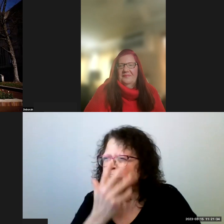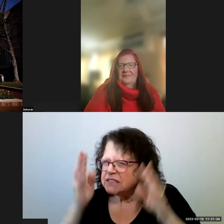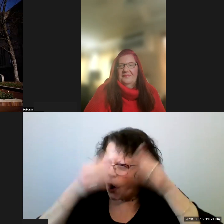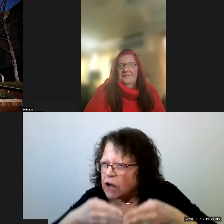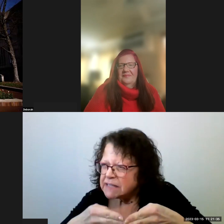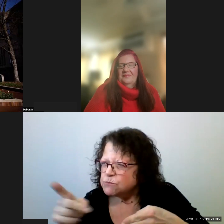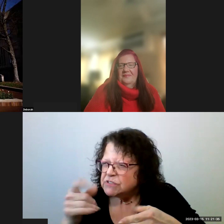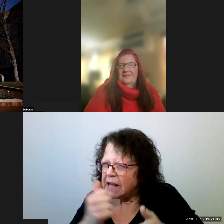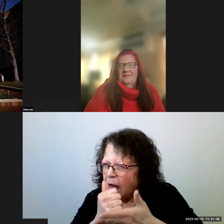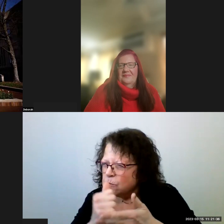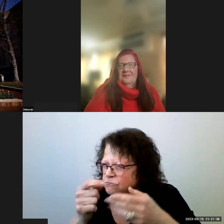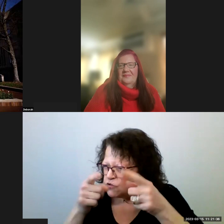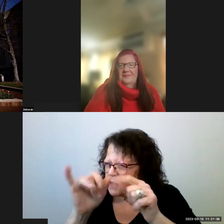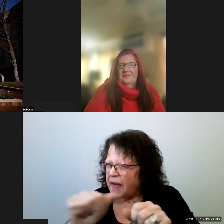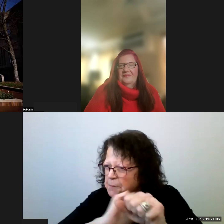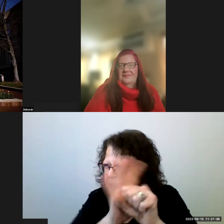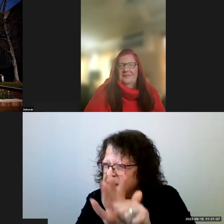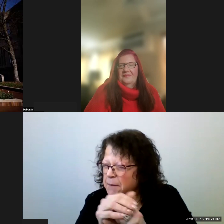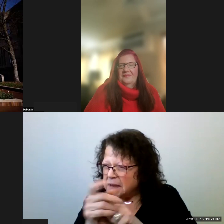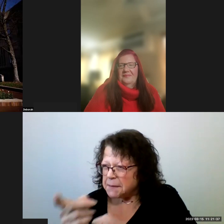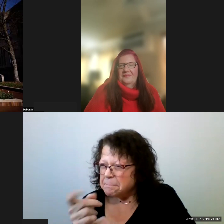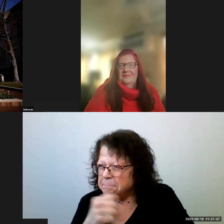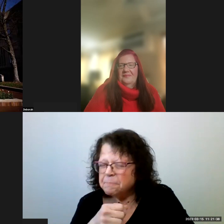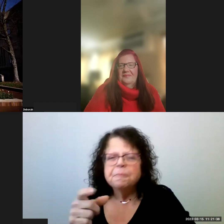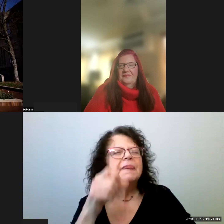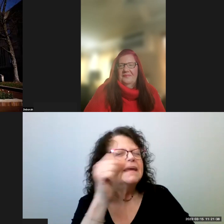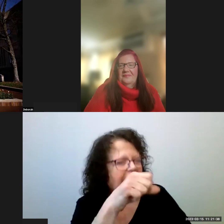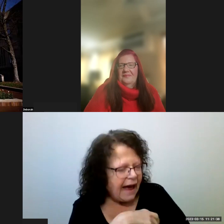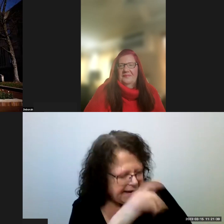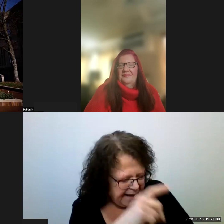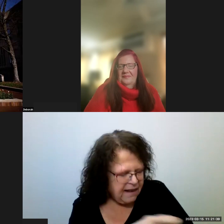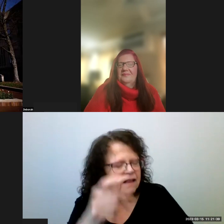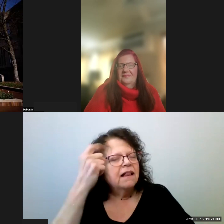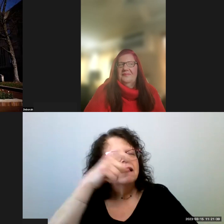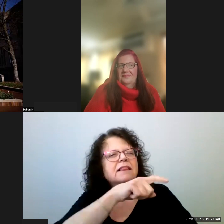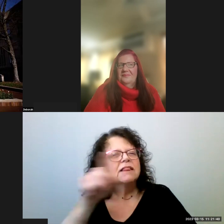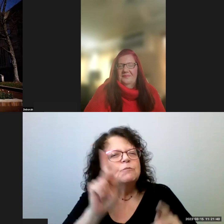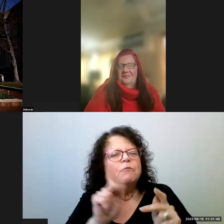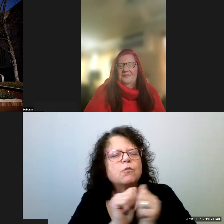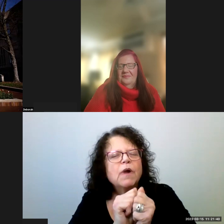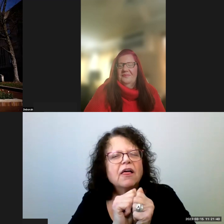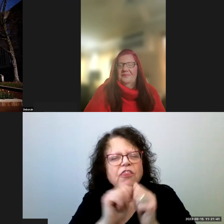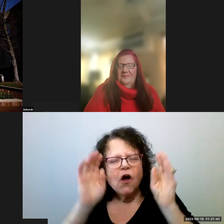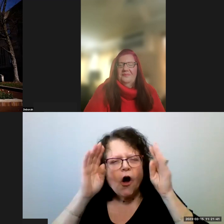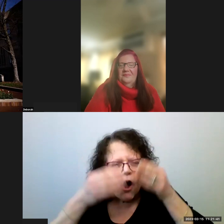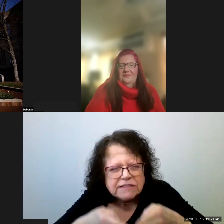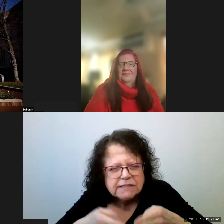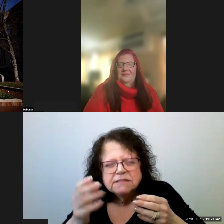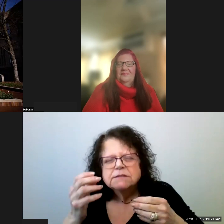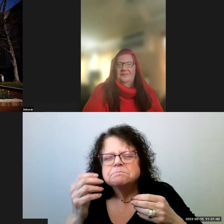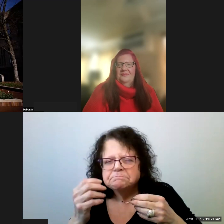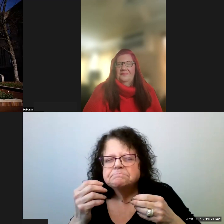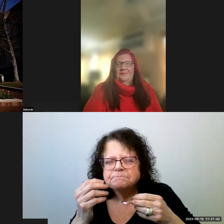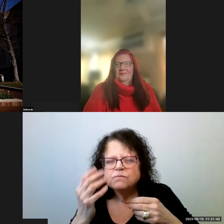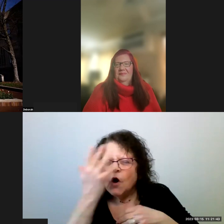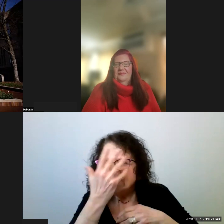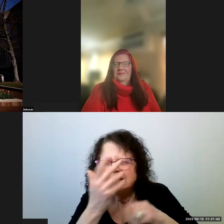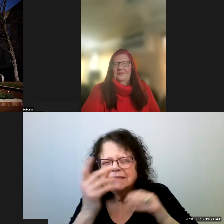> DELORES: Oh, yeah. A lot of kids with autism they live on a schedule. They go to school.